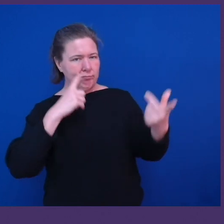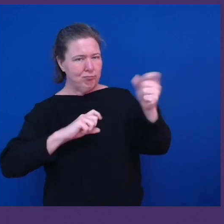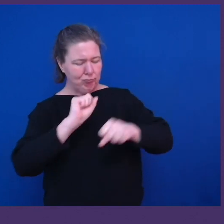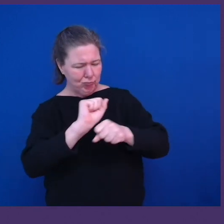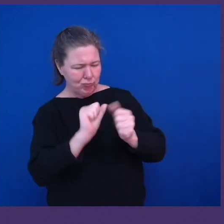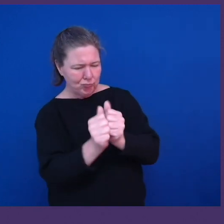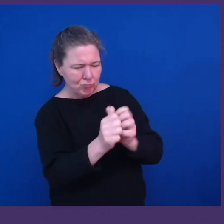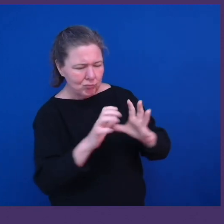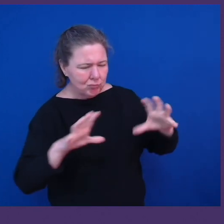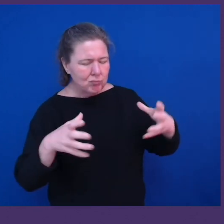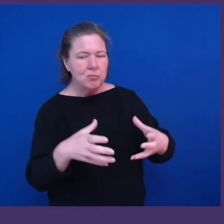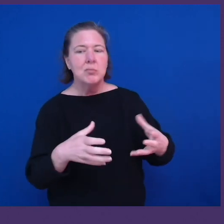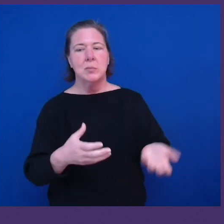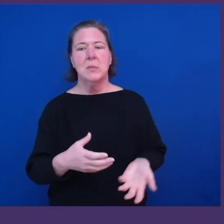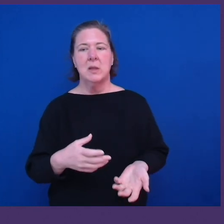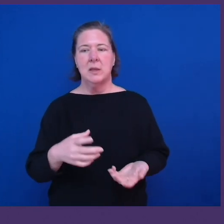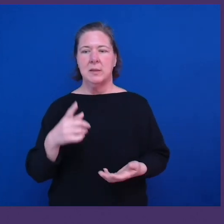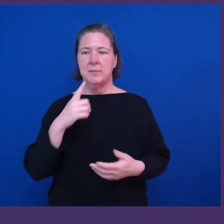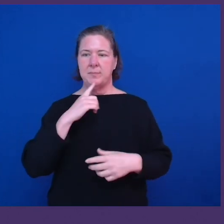It's been secure. It is now secure for four years.